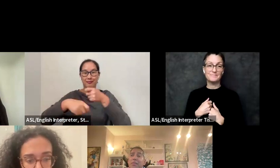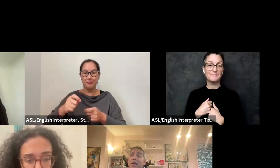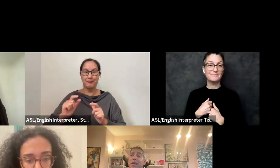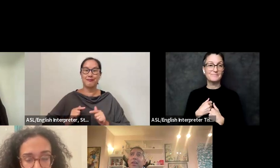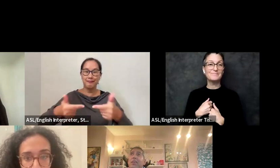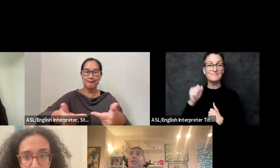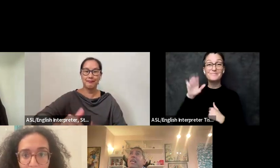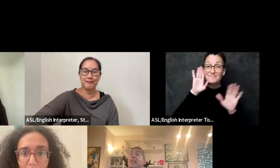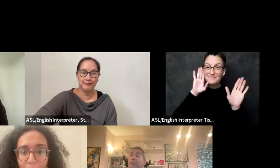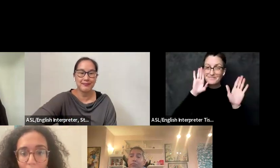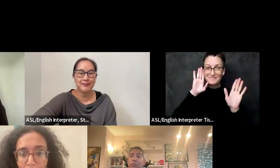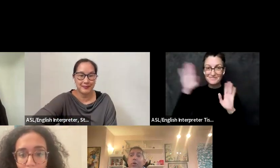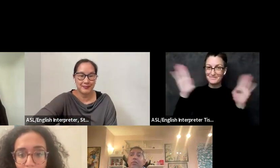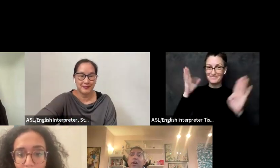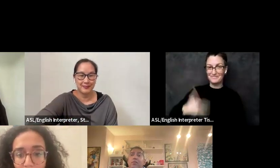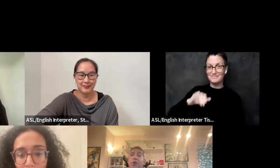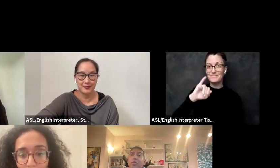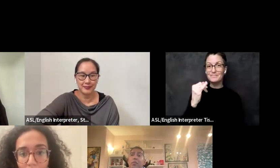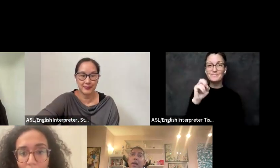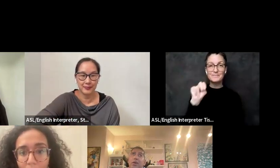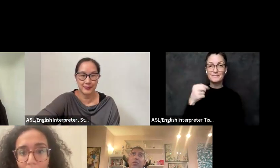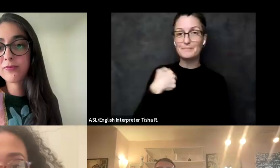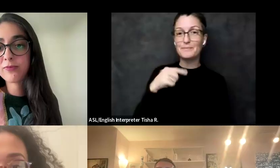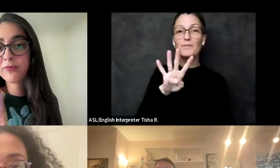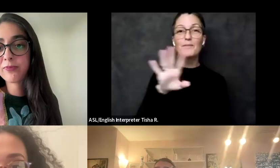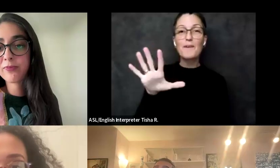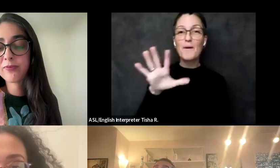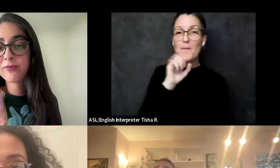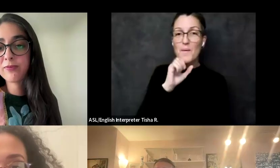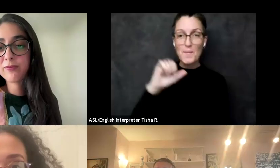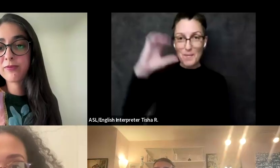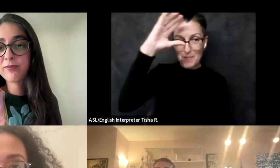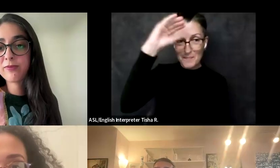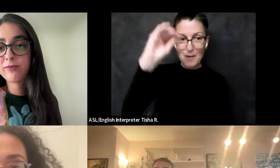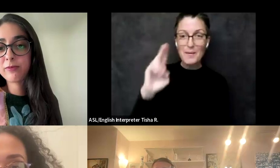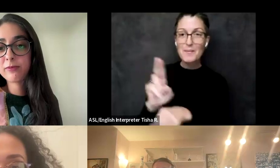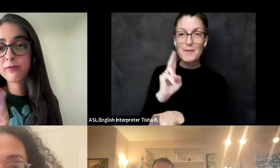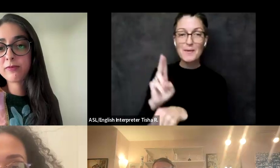I'm a 45 year old male wearing, pink shirt.